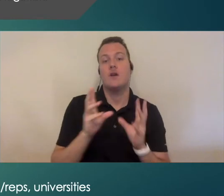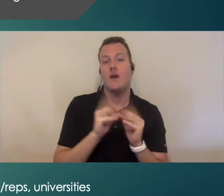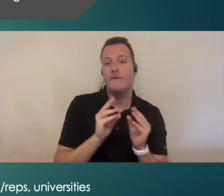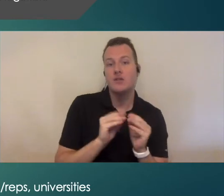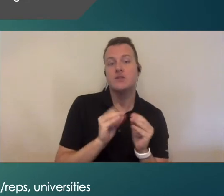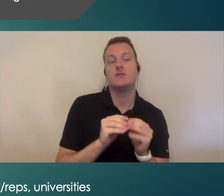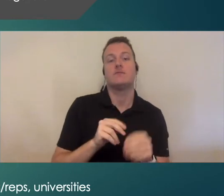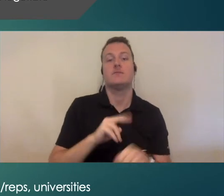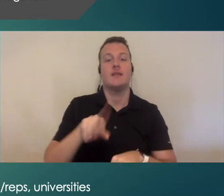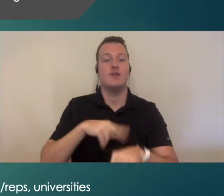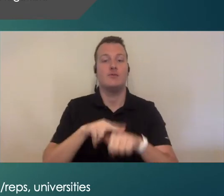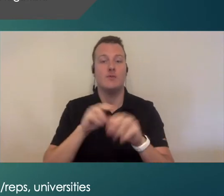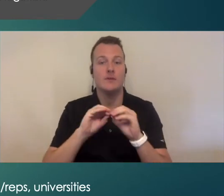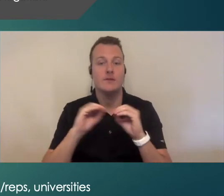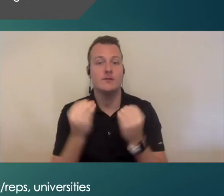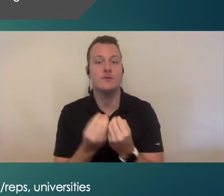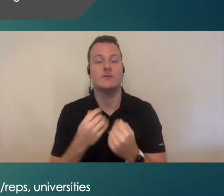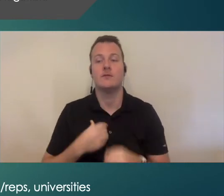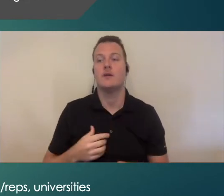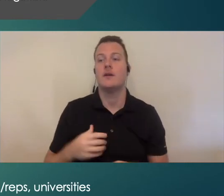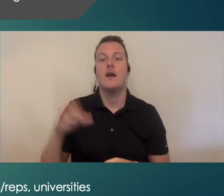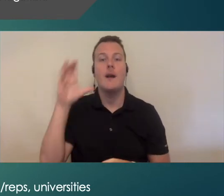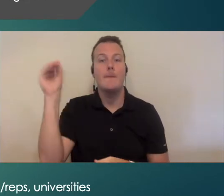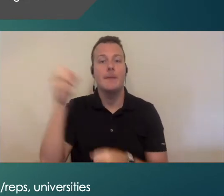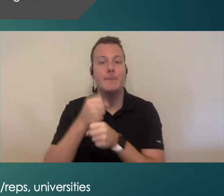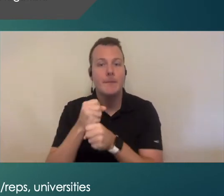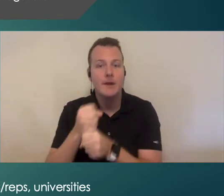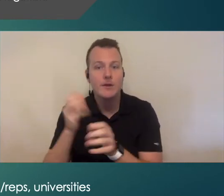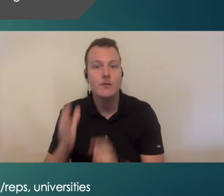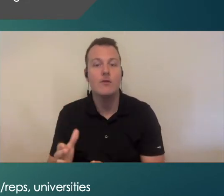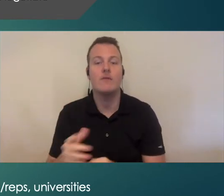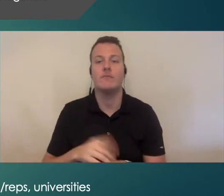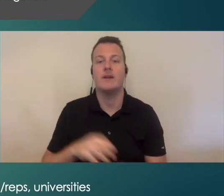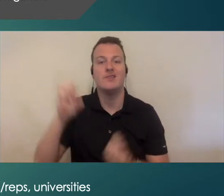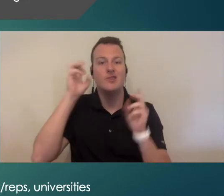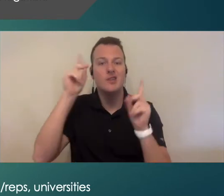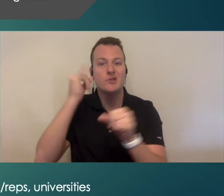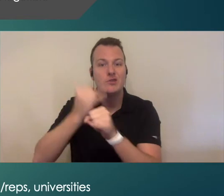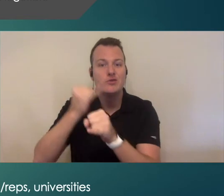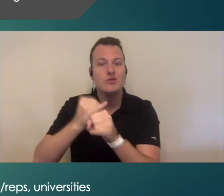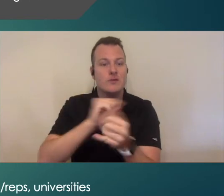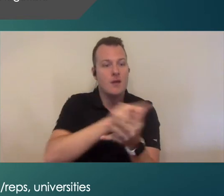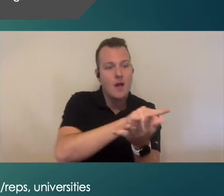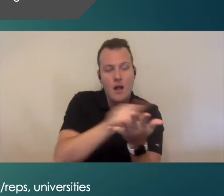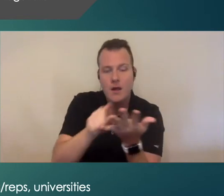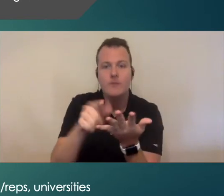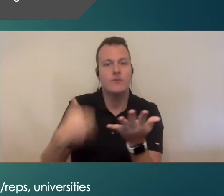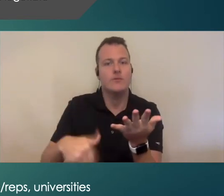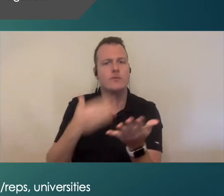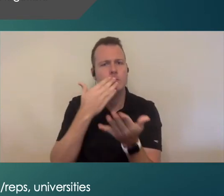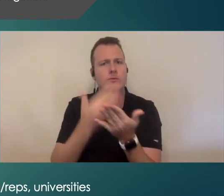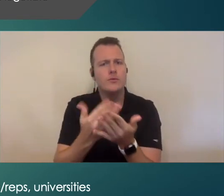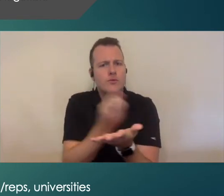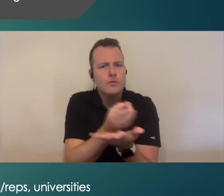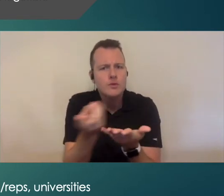you might attend, manufacturer representatives, and educational institutions are all going to be good resources for who has